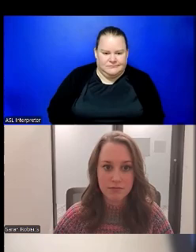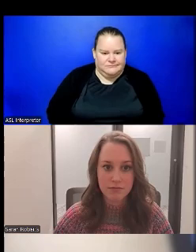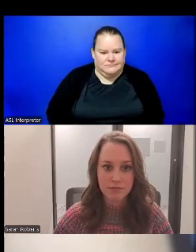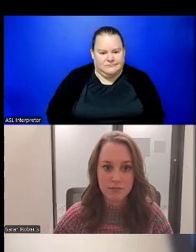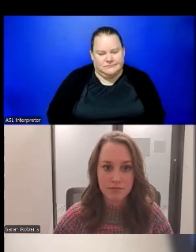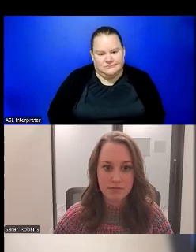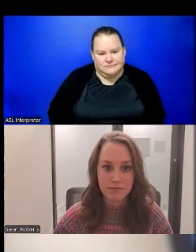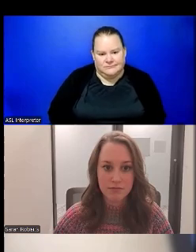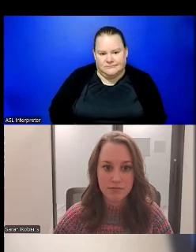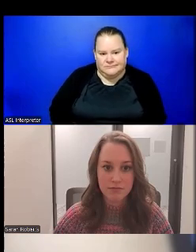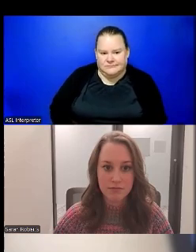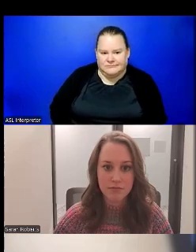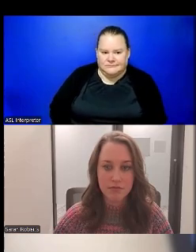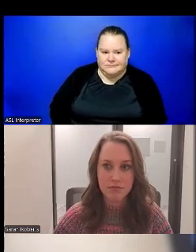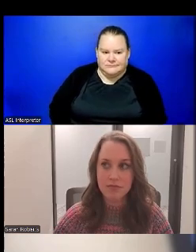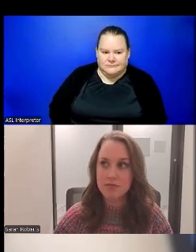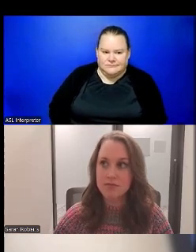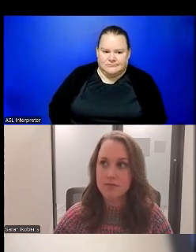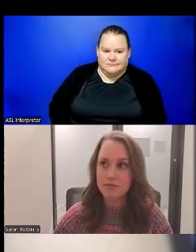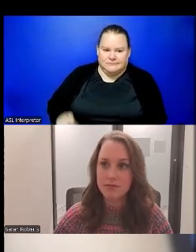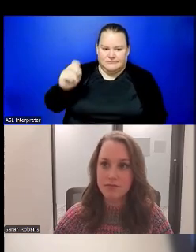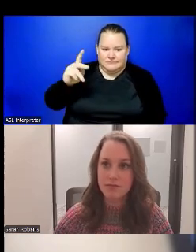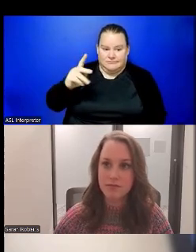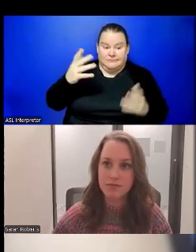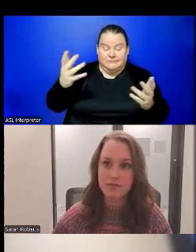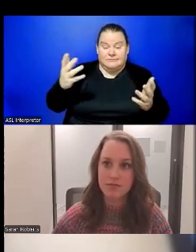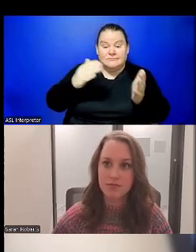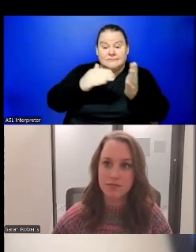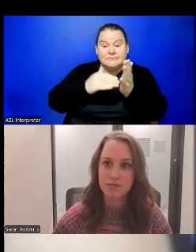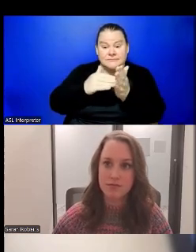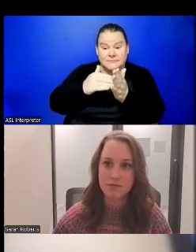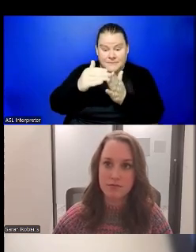All right, so oftentimes these these infants, are being